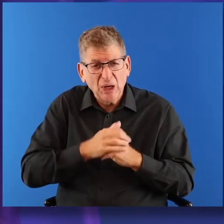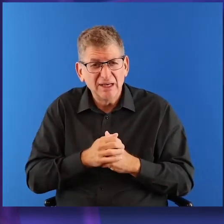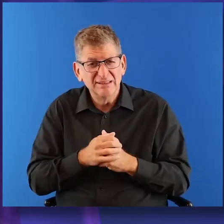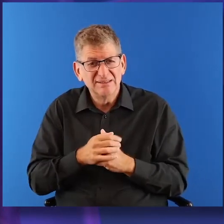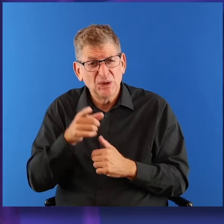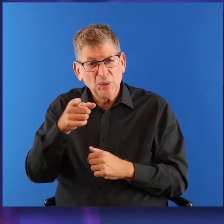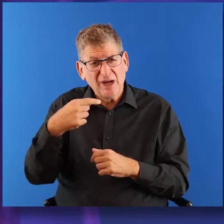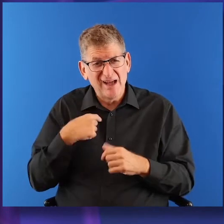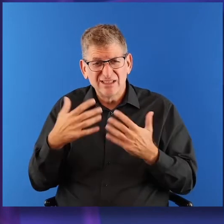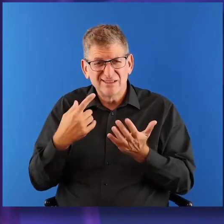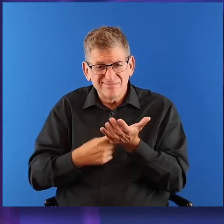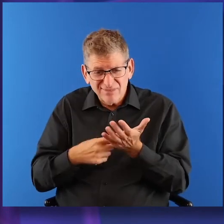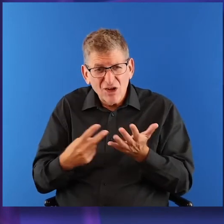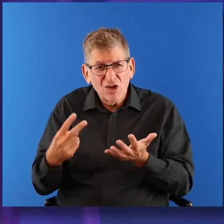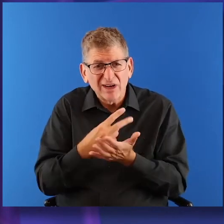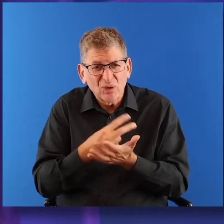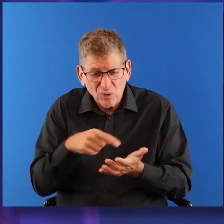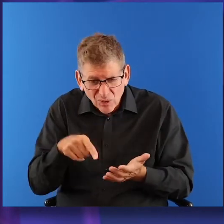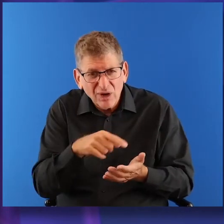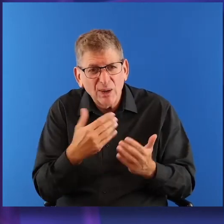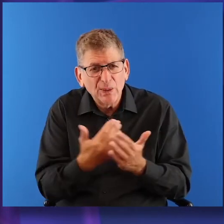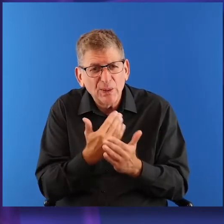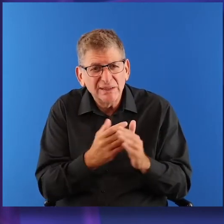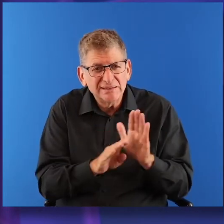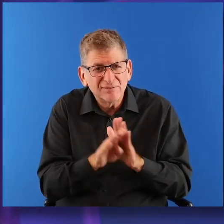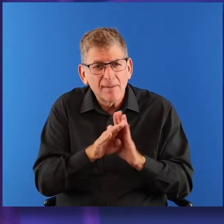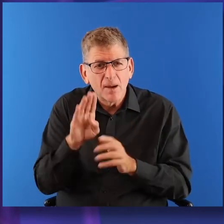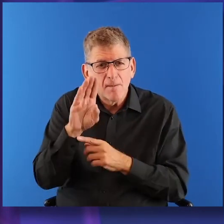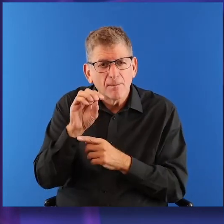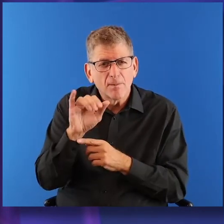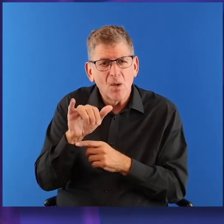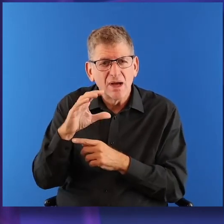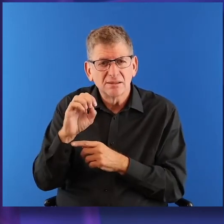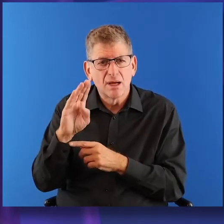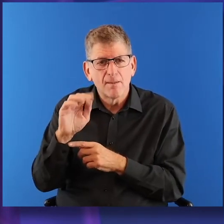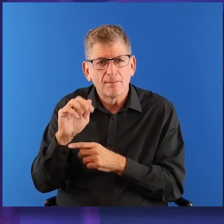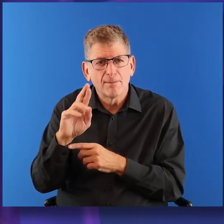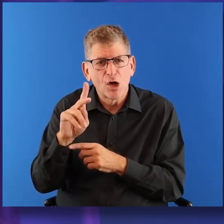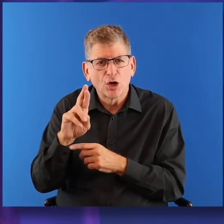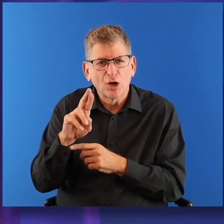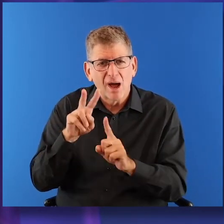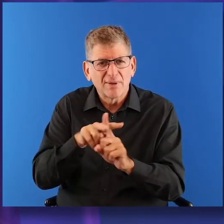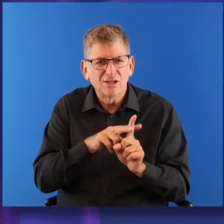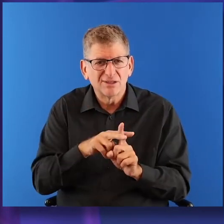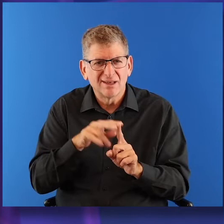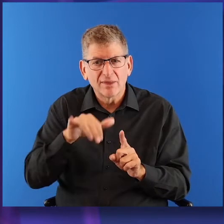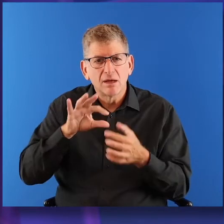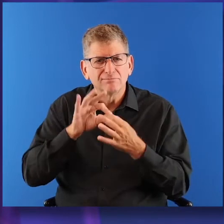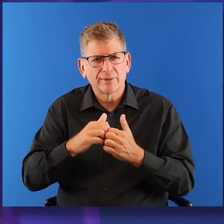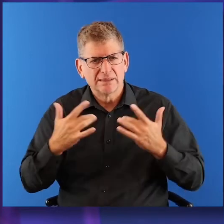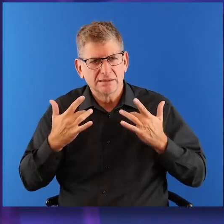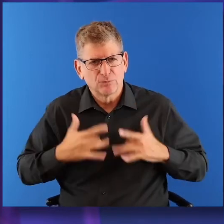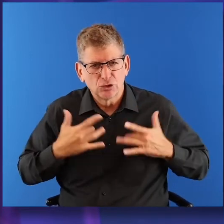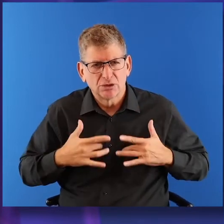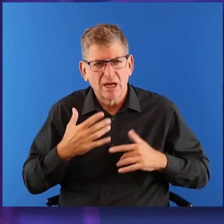In fact, you and I have recently reviewed developing Boyce Barker applications in areas of depression and Parkinson's disease.